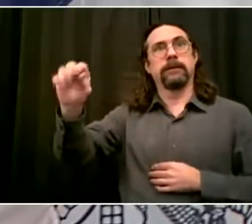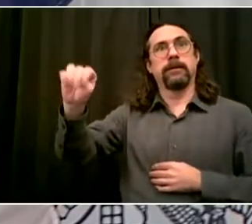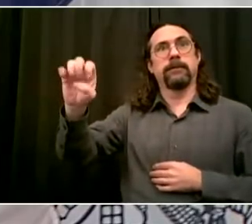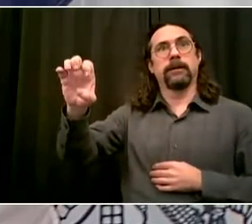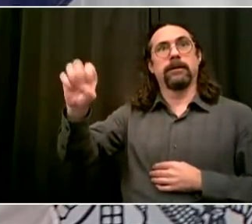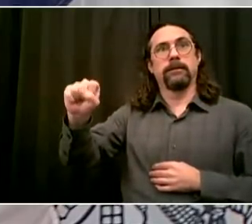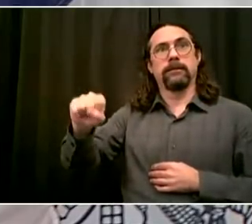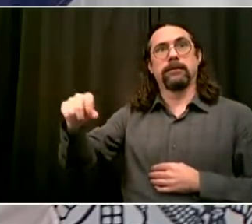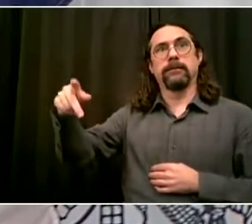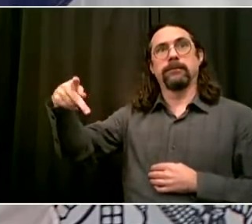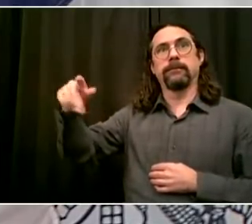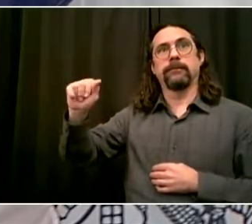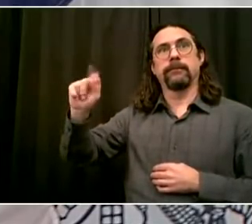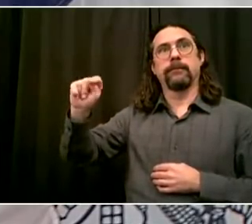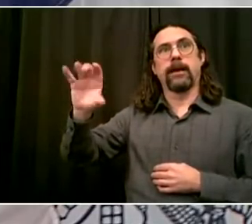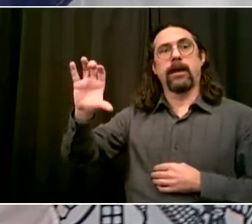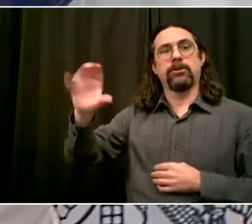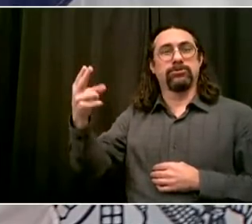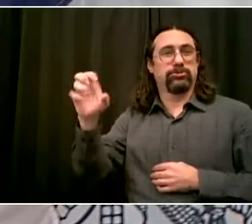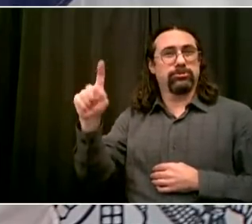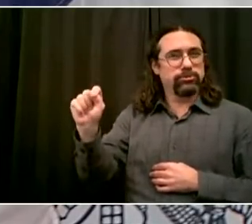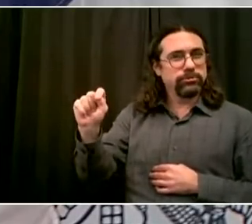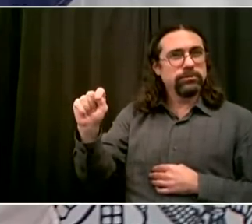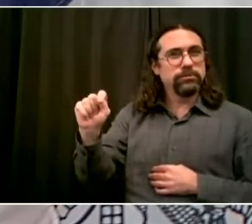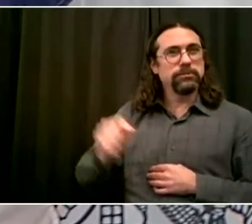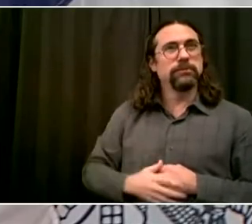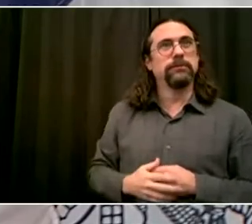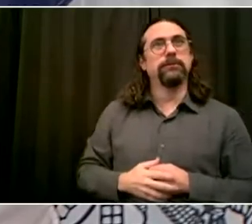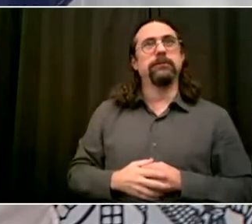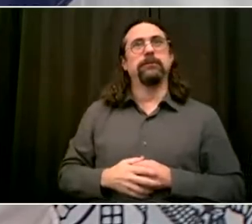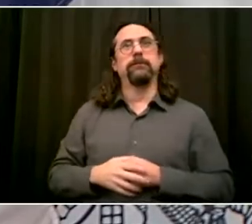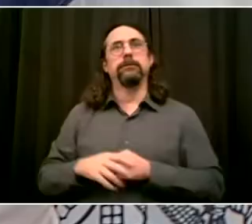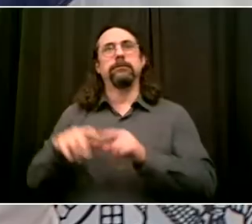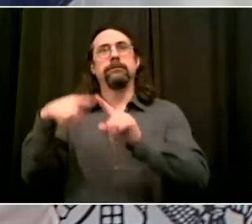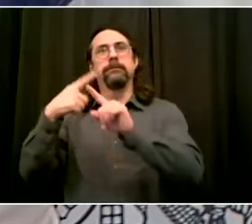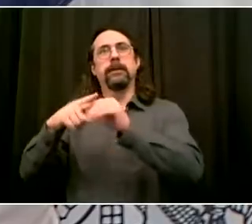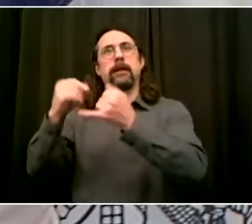DR. JAY VARMA, BY DEPUTY MAYOR,